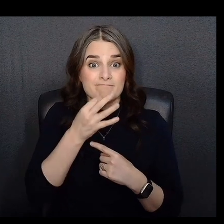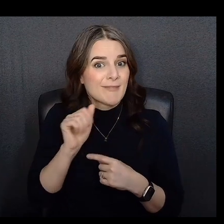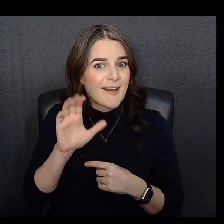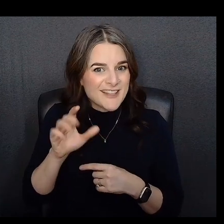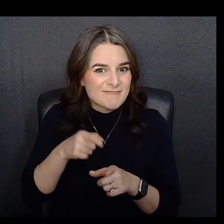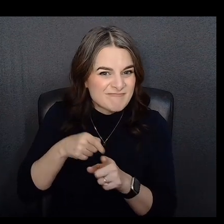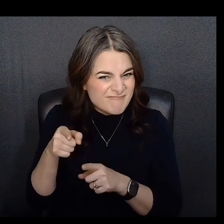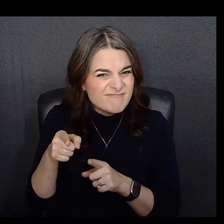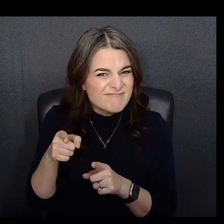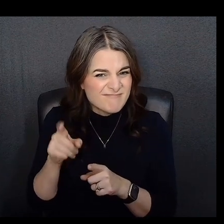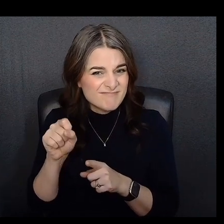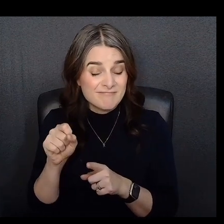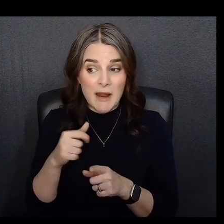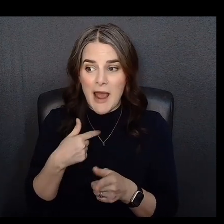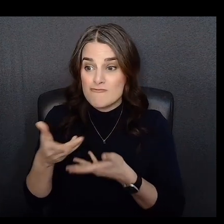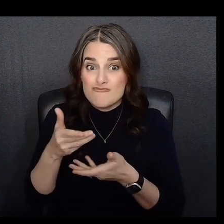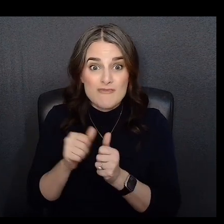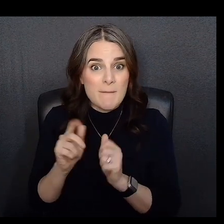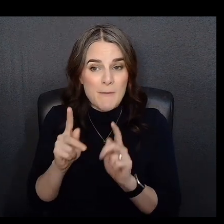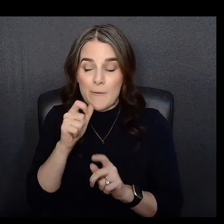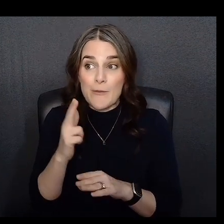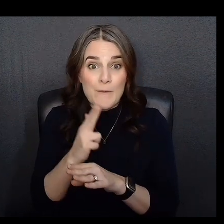I mostly work with individuals who use AAC,